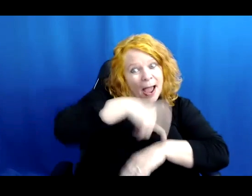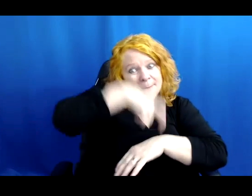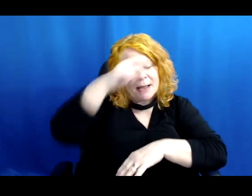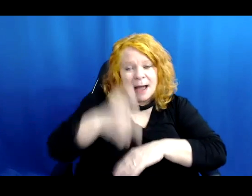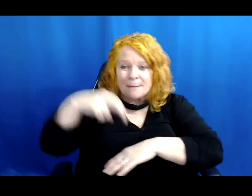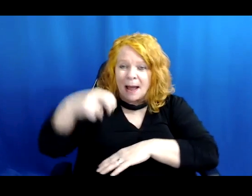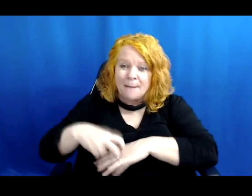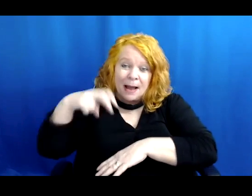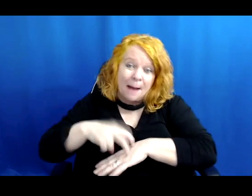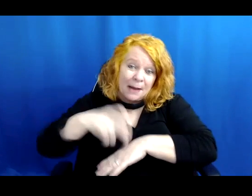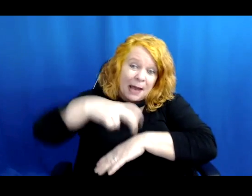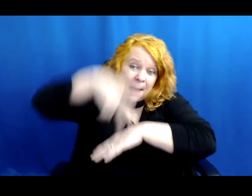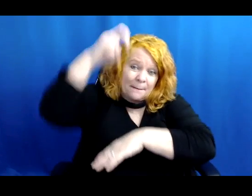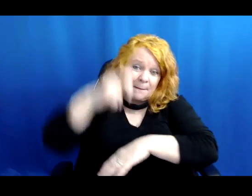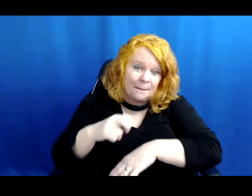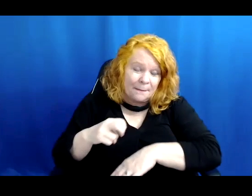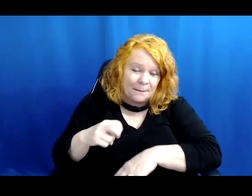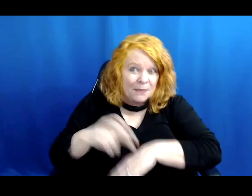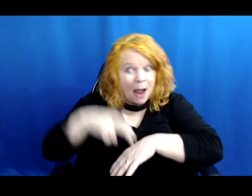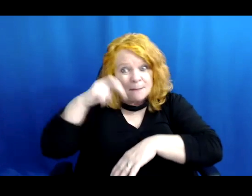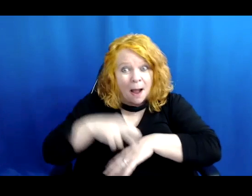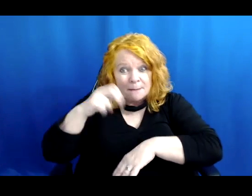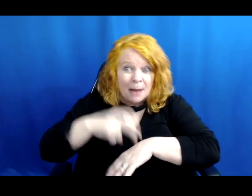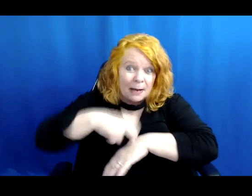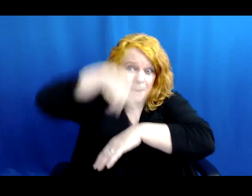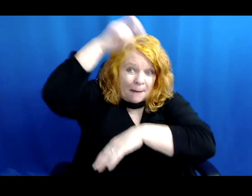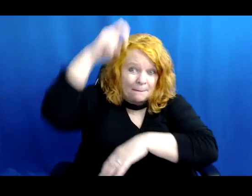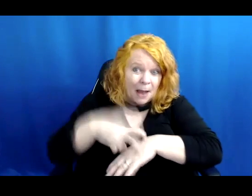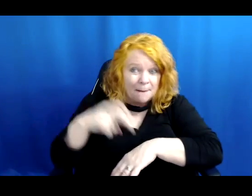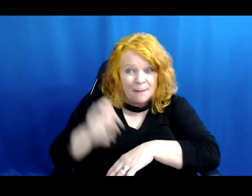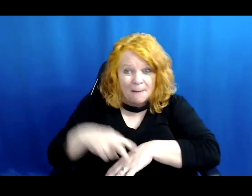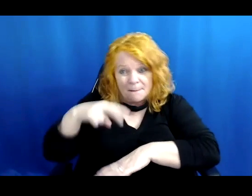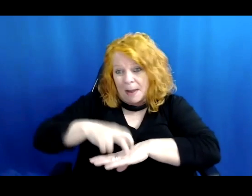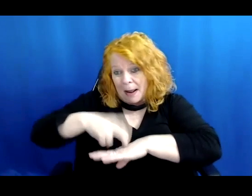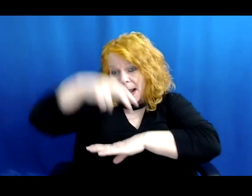Hop, hop, hop-itty hop. Hop, hop, hop-itty hop. Hop, hop, hop-itty hop.